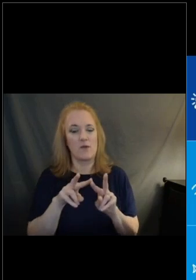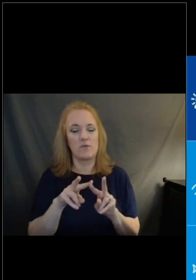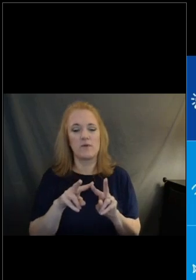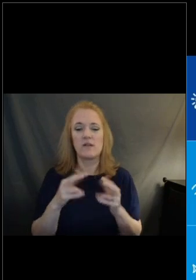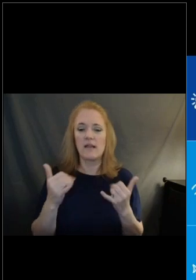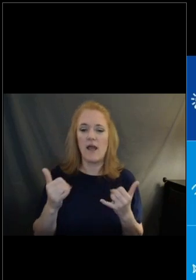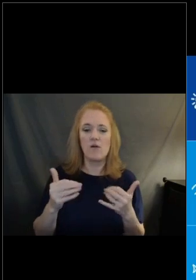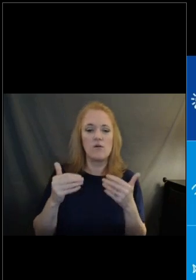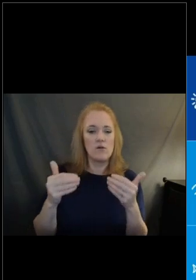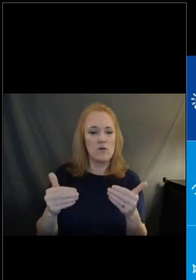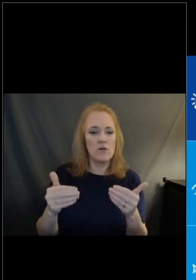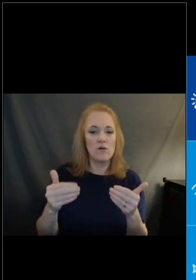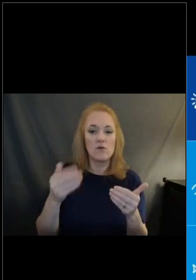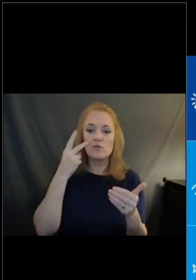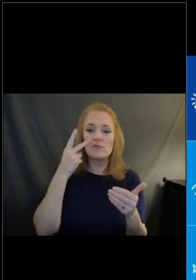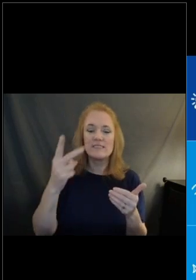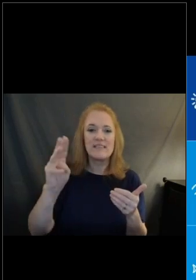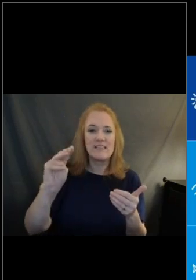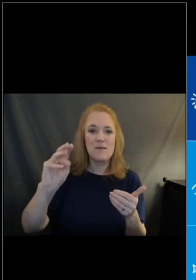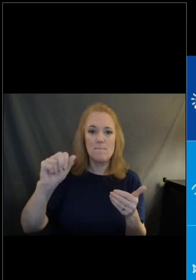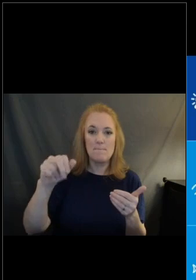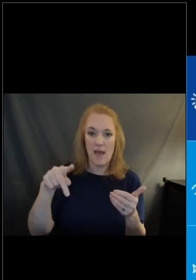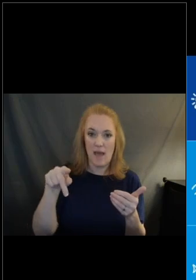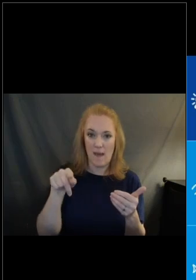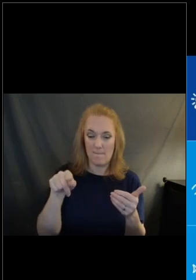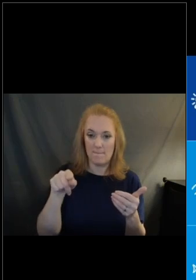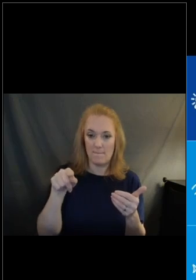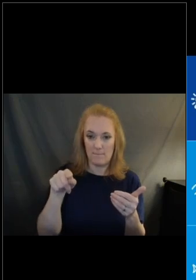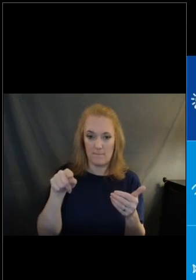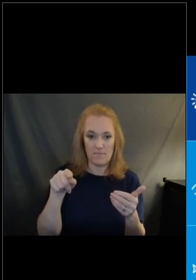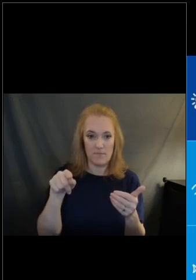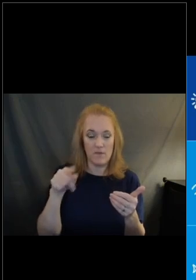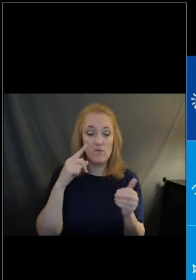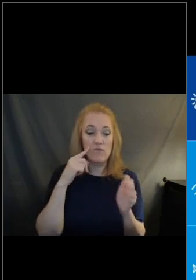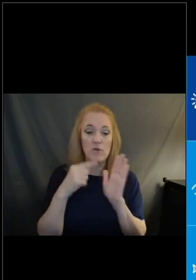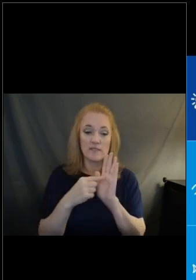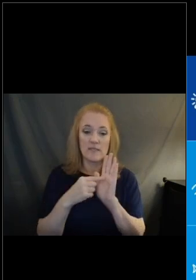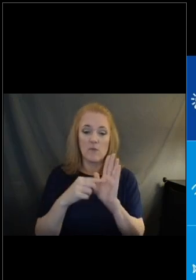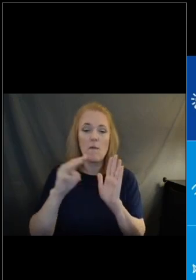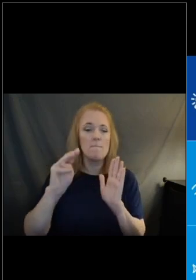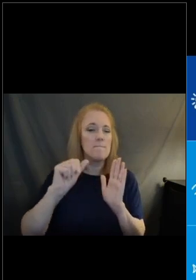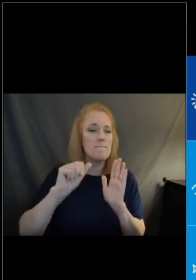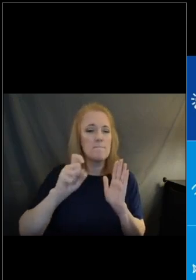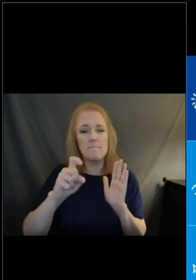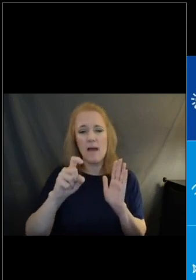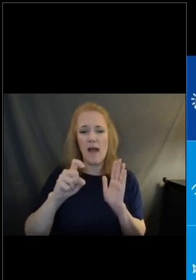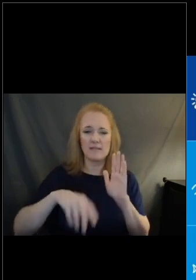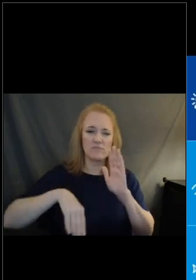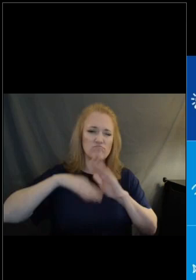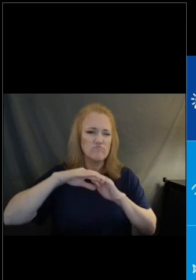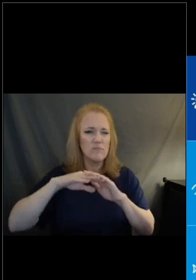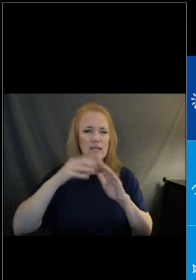of those maps and you'll get a, if we click on for example the maximum heat index for day seven here,